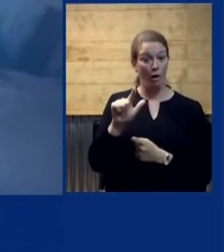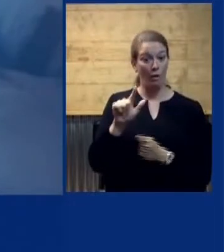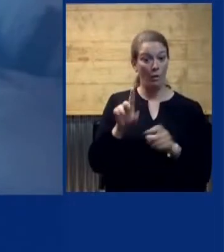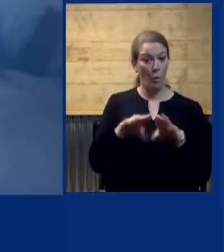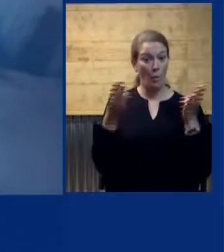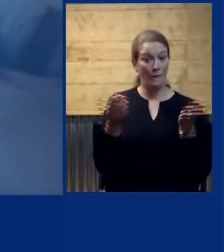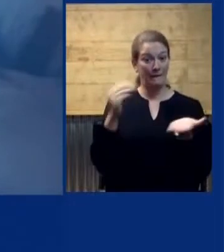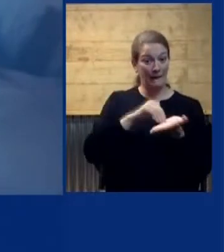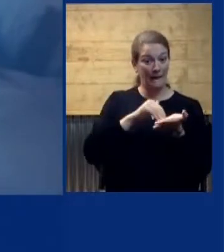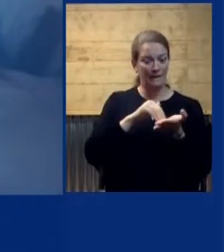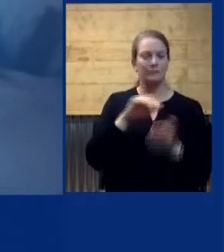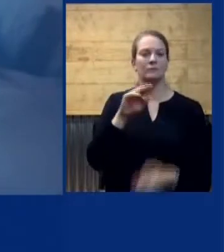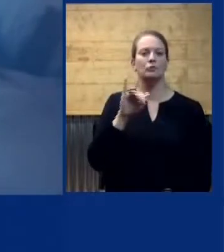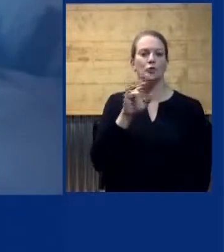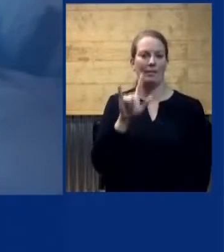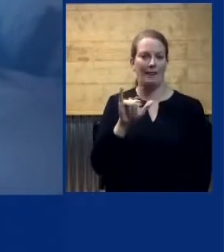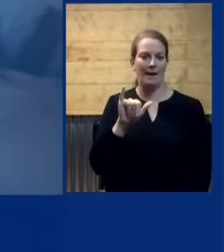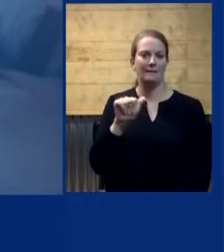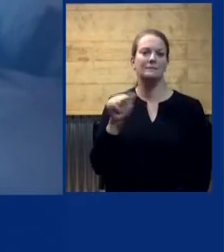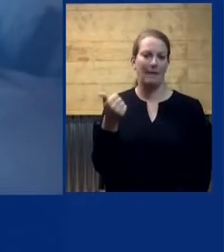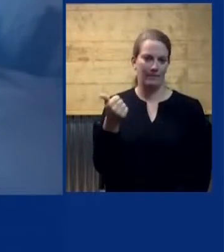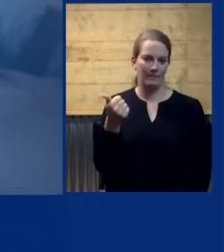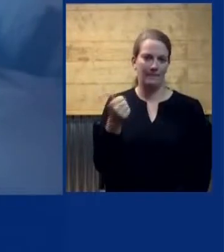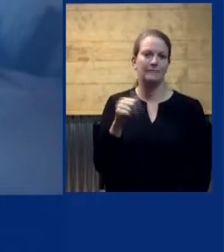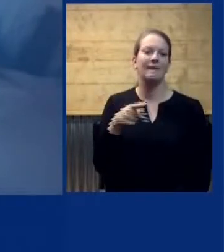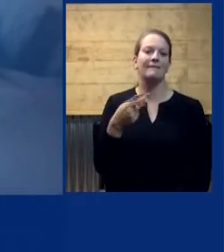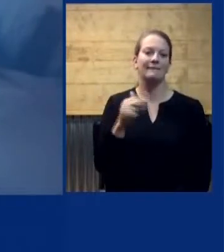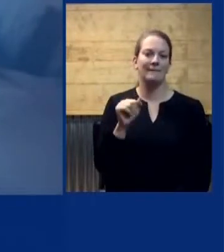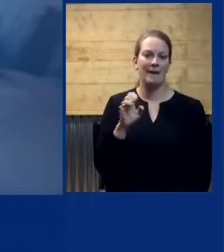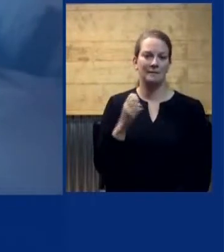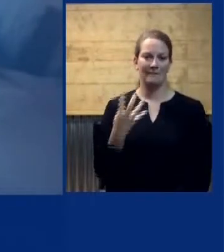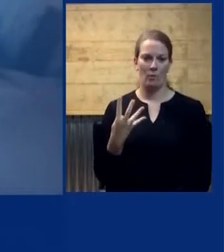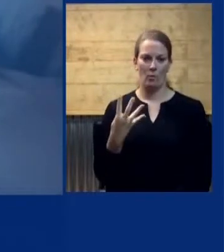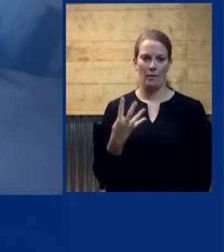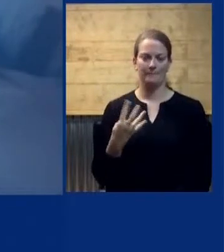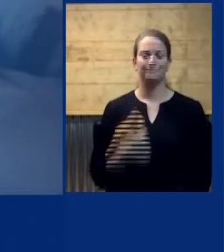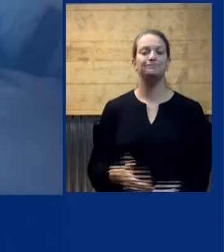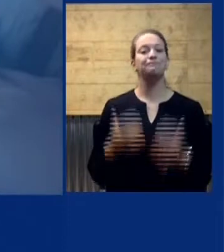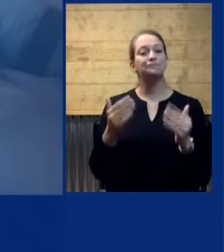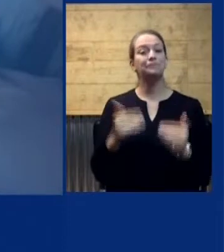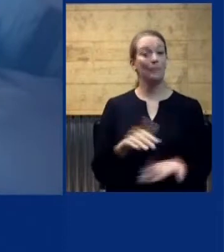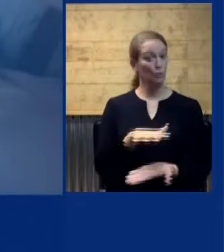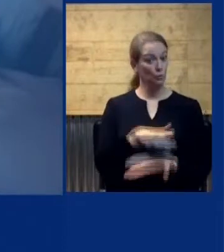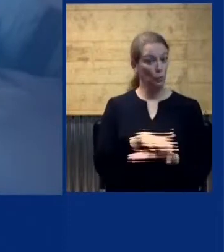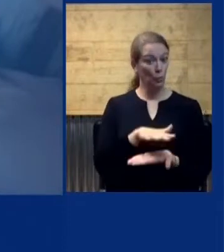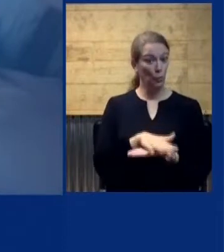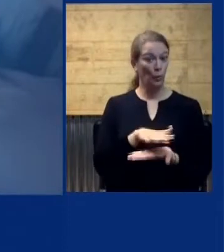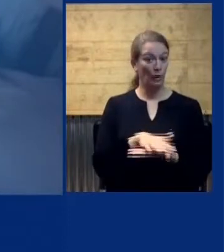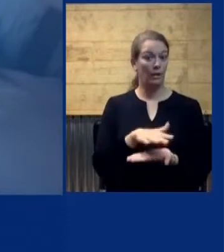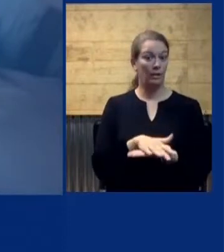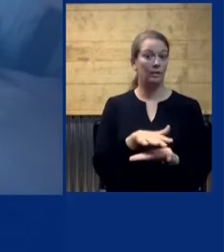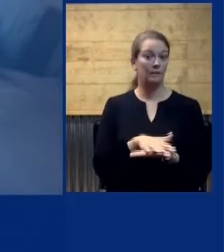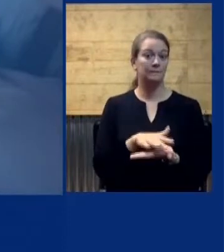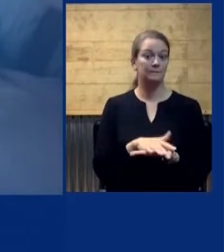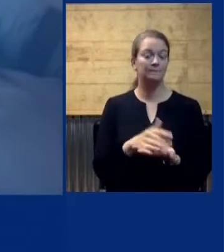SO ONE OF THOSE THREE AND THEN WE HAVE VENTILATIONS. AND THE REOPENING DATE IS JULY